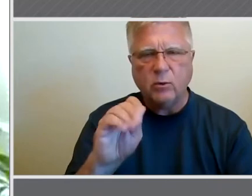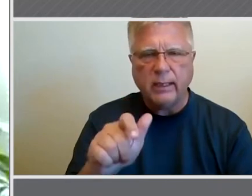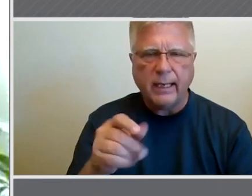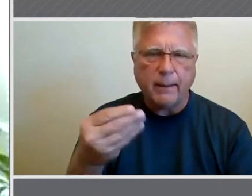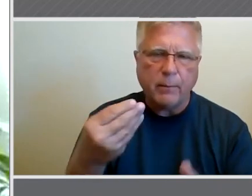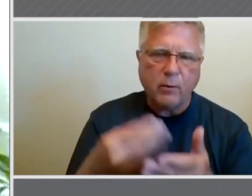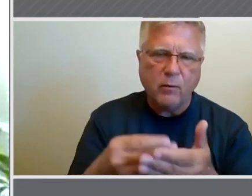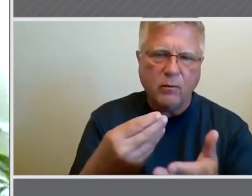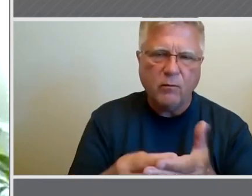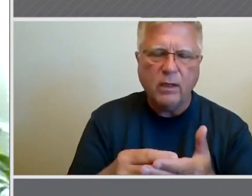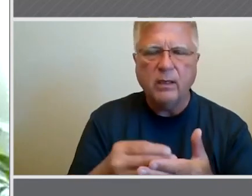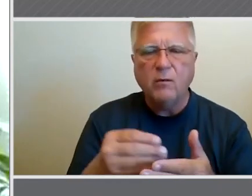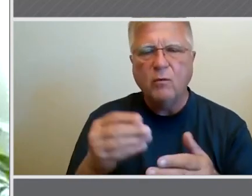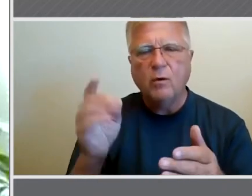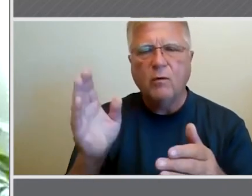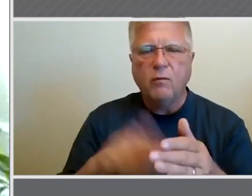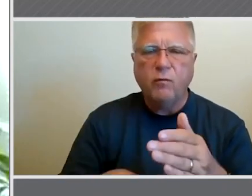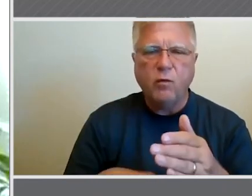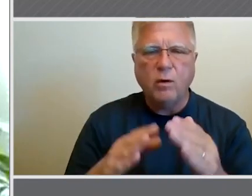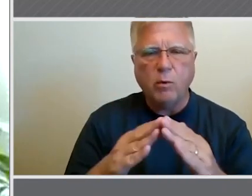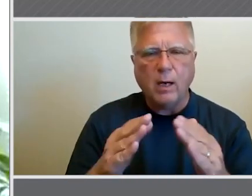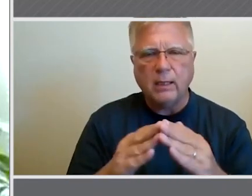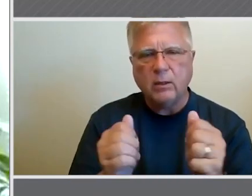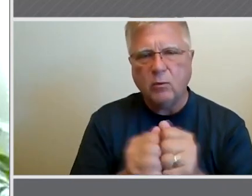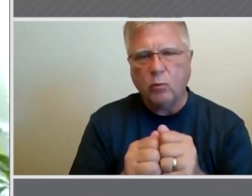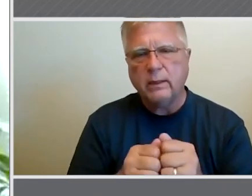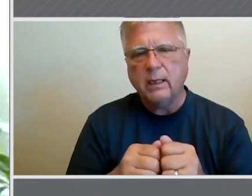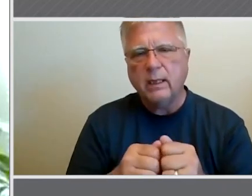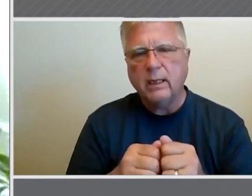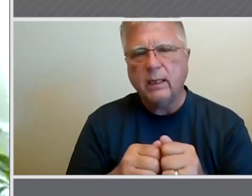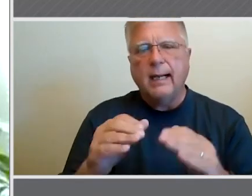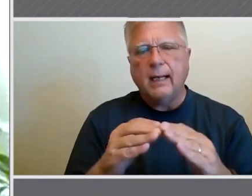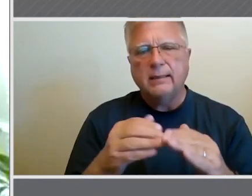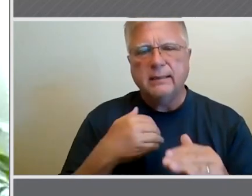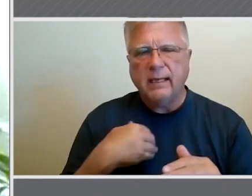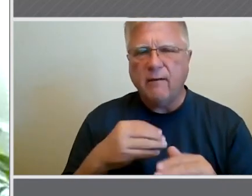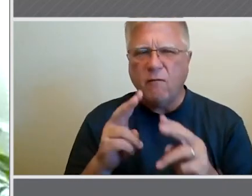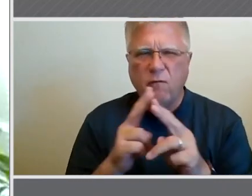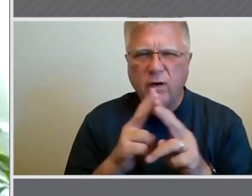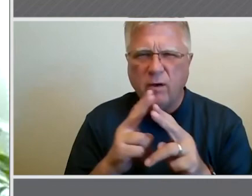housing production for households with extremely low incomes iz is great and needs to be expanded